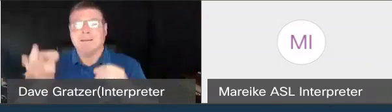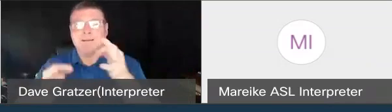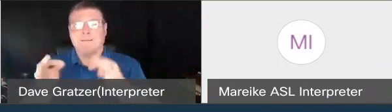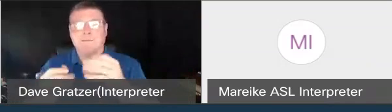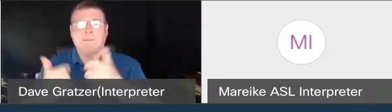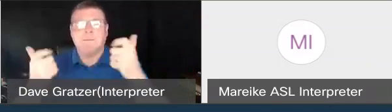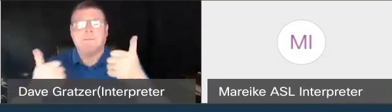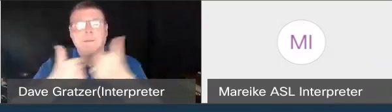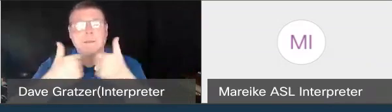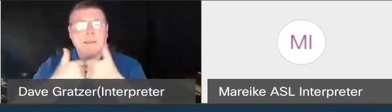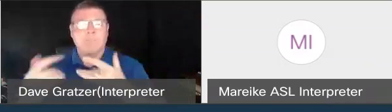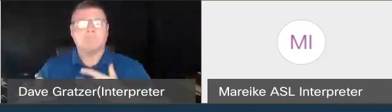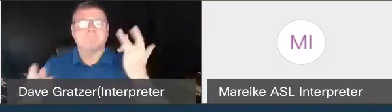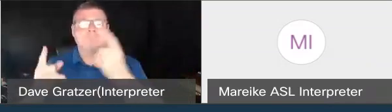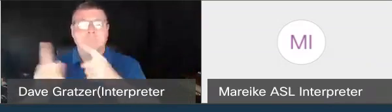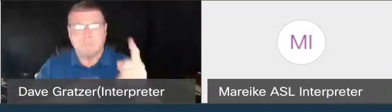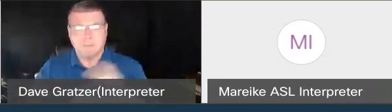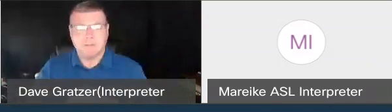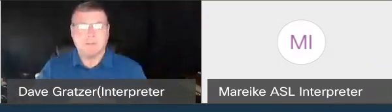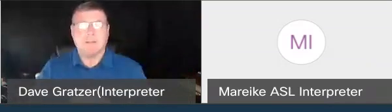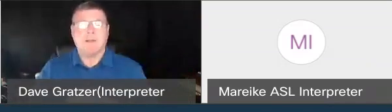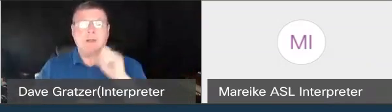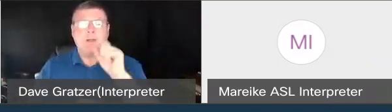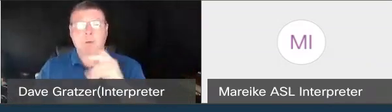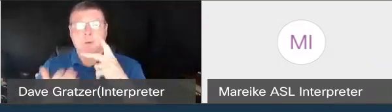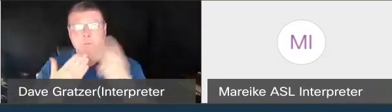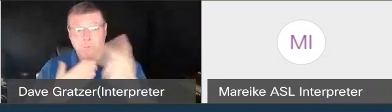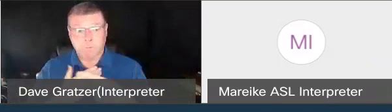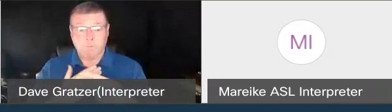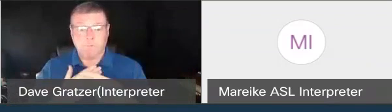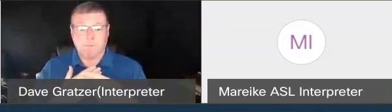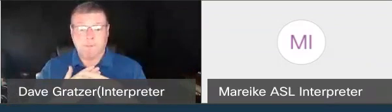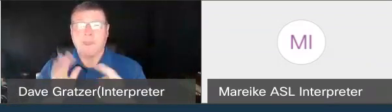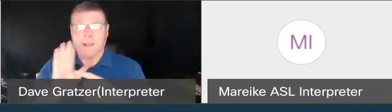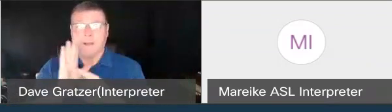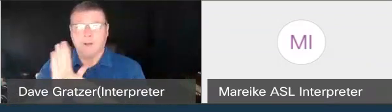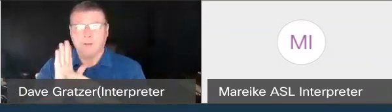or something going on and there's a lot of reveling. So what our program actually does, and I'll show you that in a second, uh,